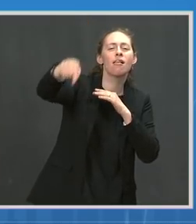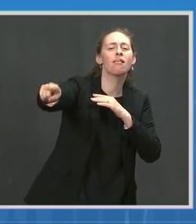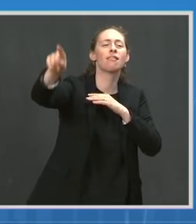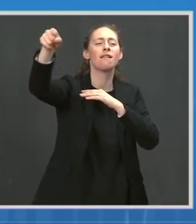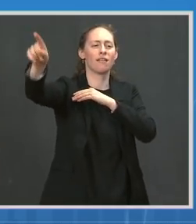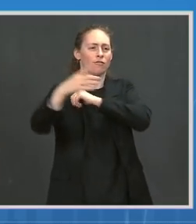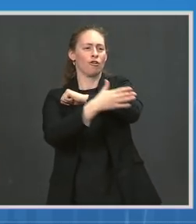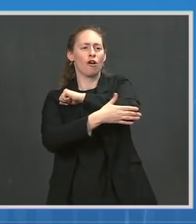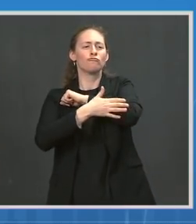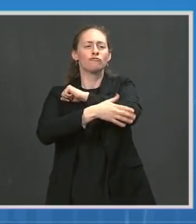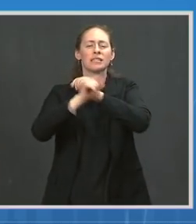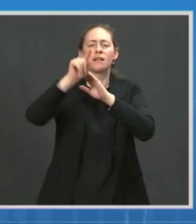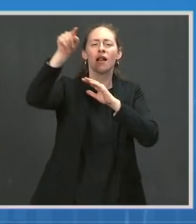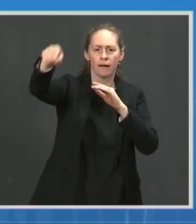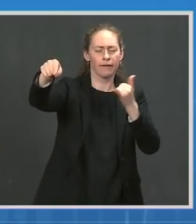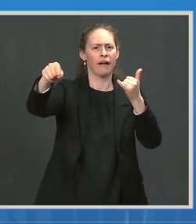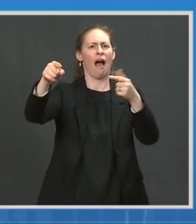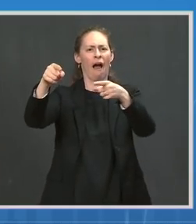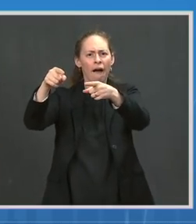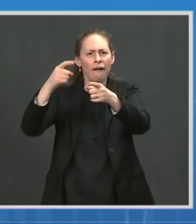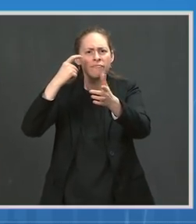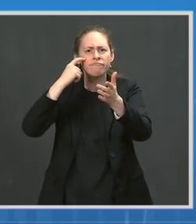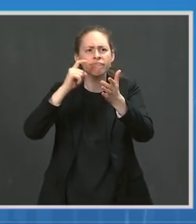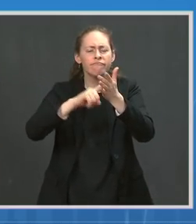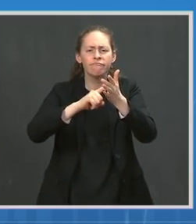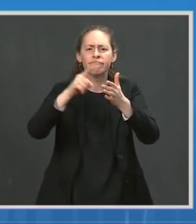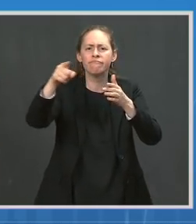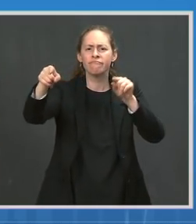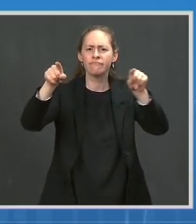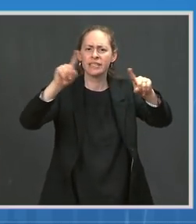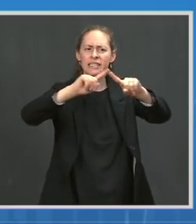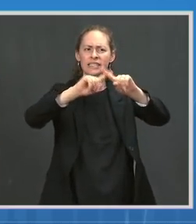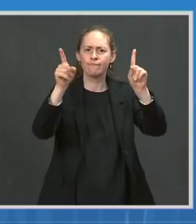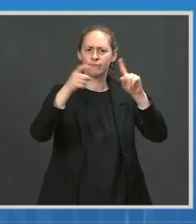And also, whether that divide is showing up